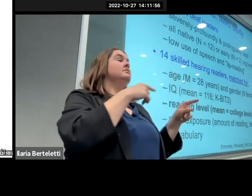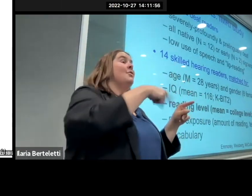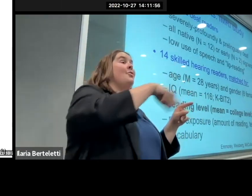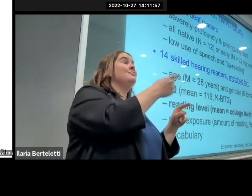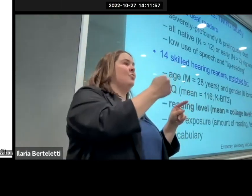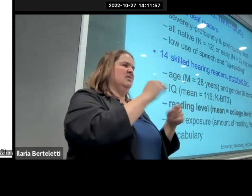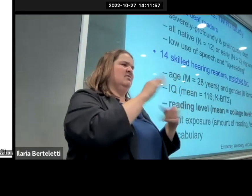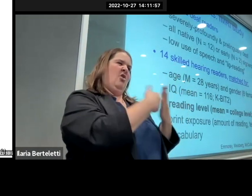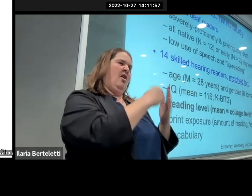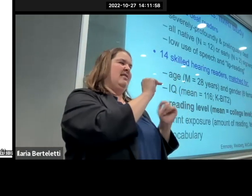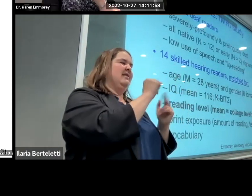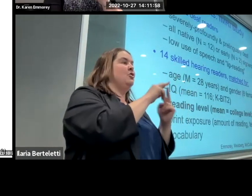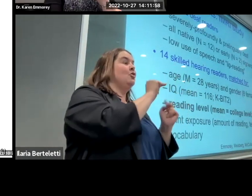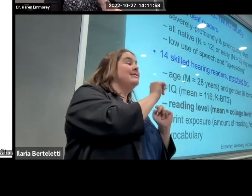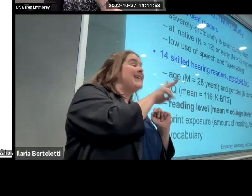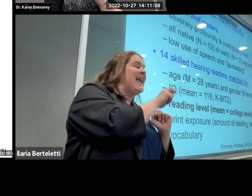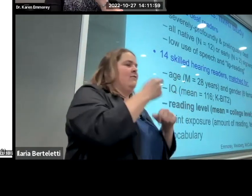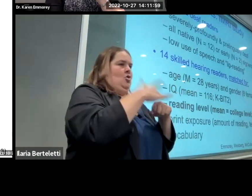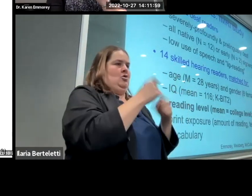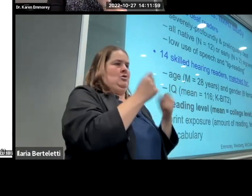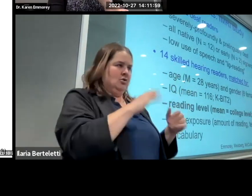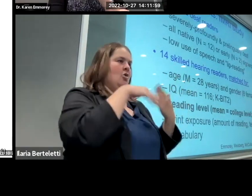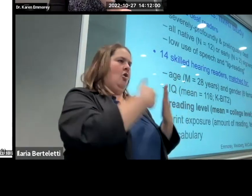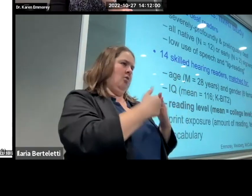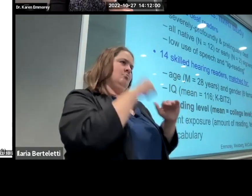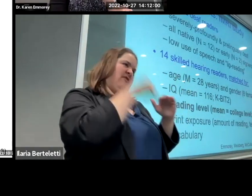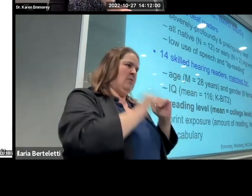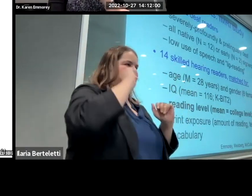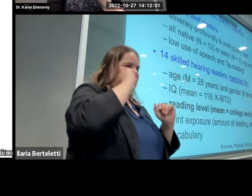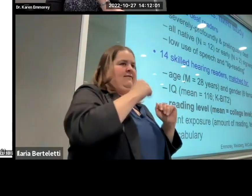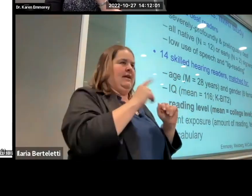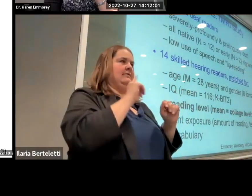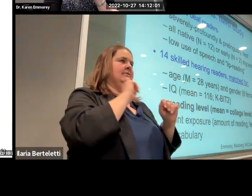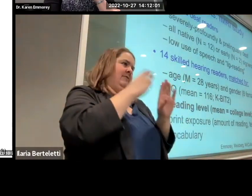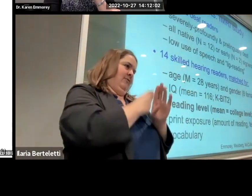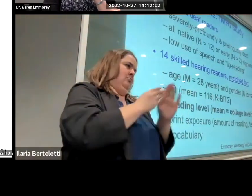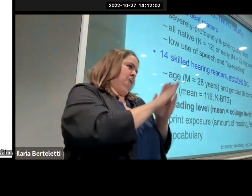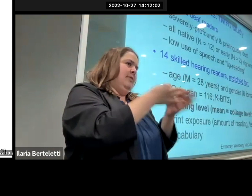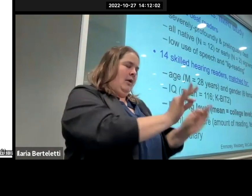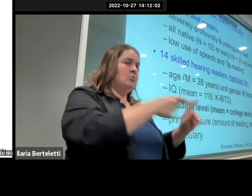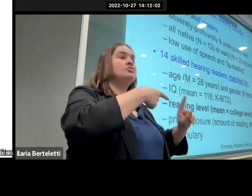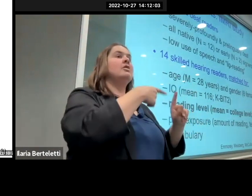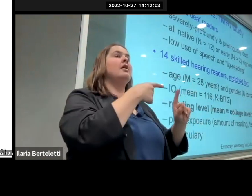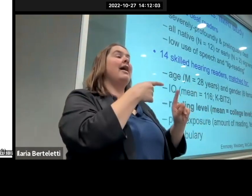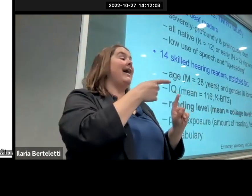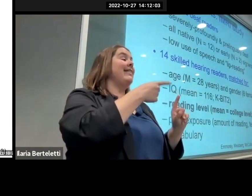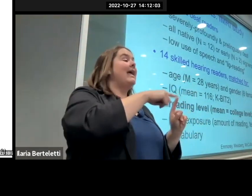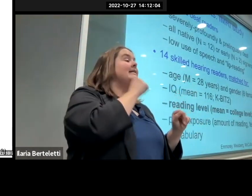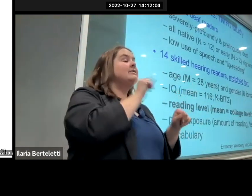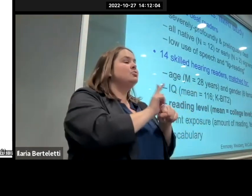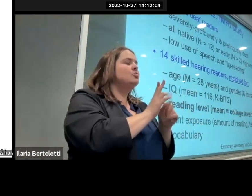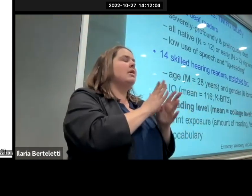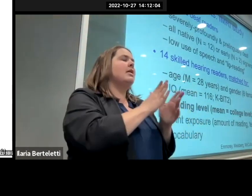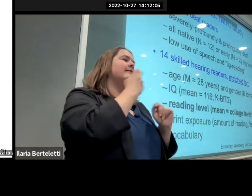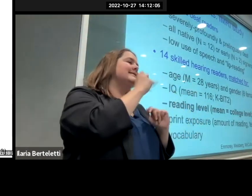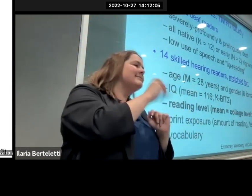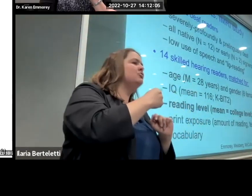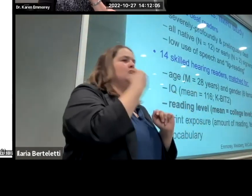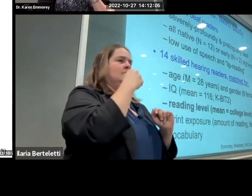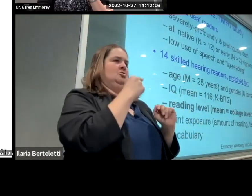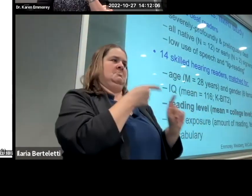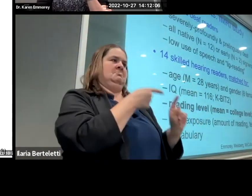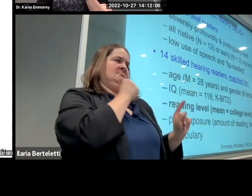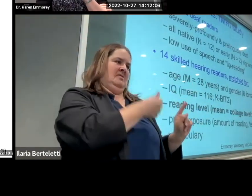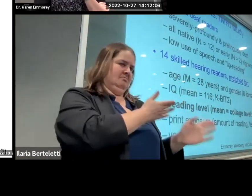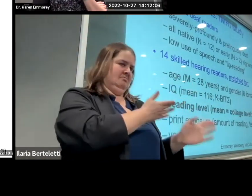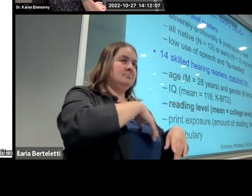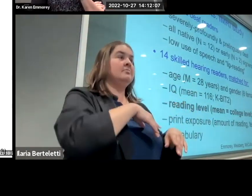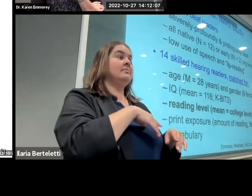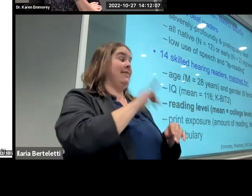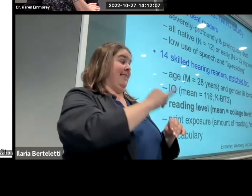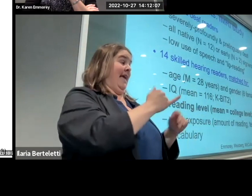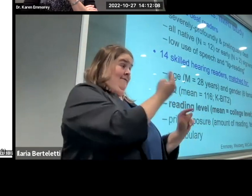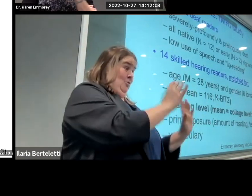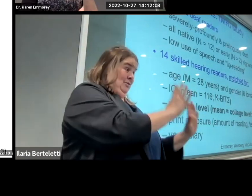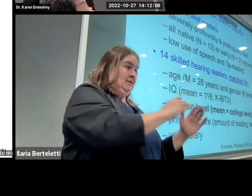And they won't match with our hearing leaders on age, on intelligence, reading, level, print, exposure, vocabulary a lot of different reading measures. So these were really equally skilled leaders,